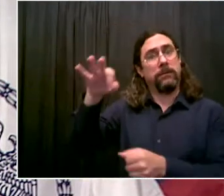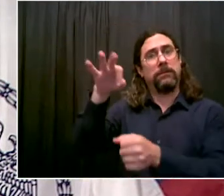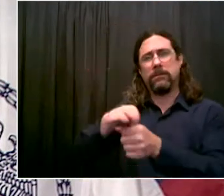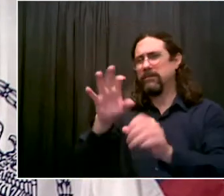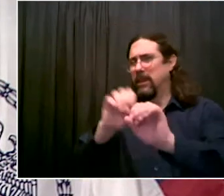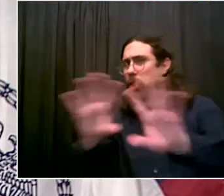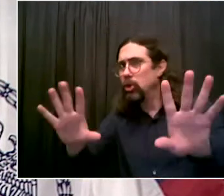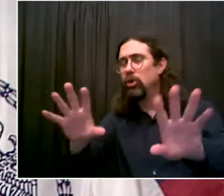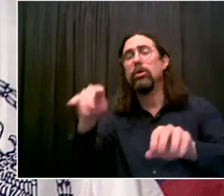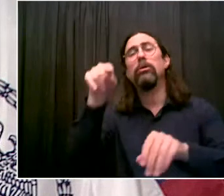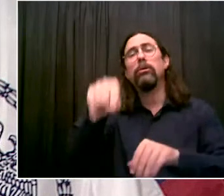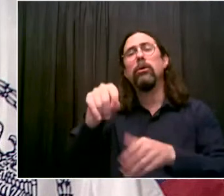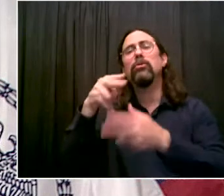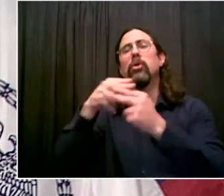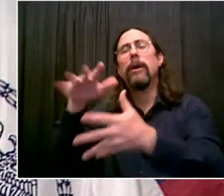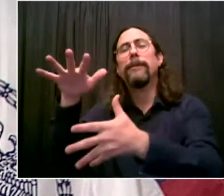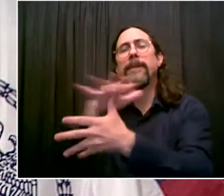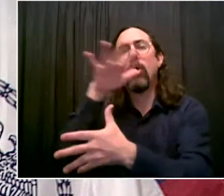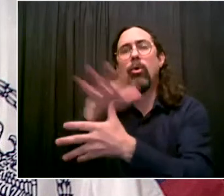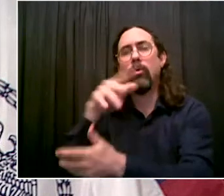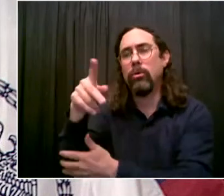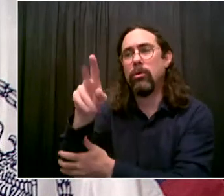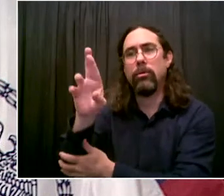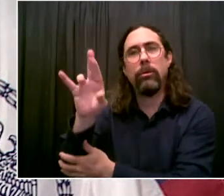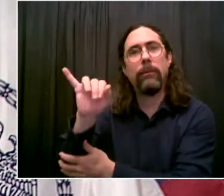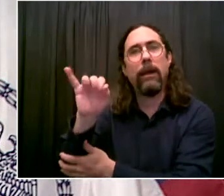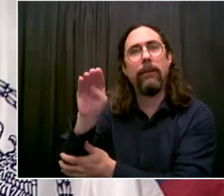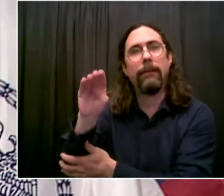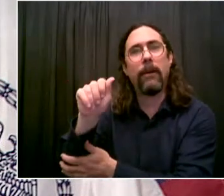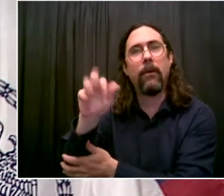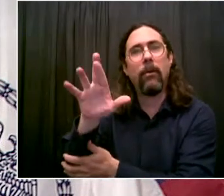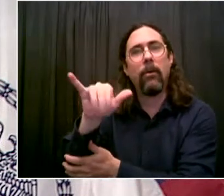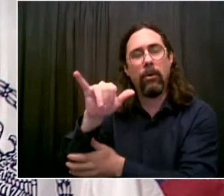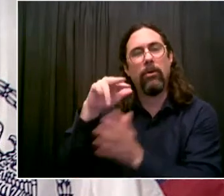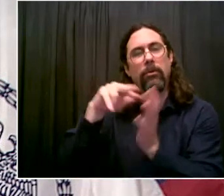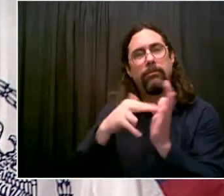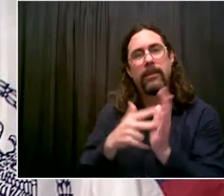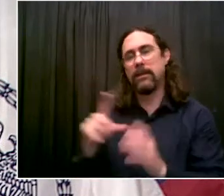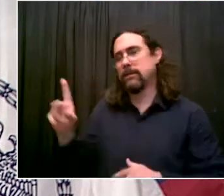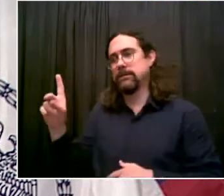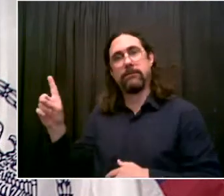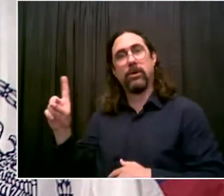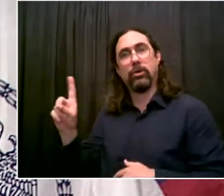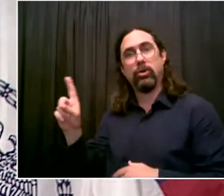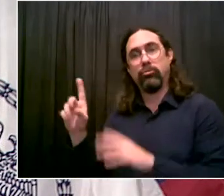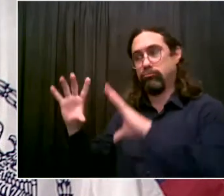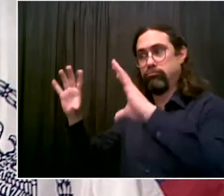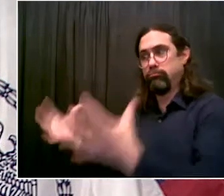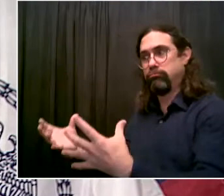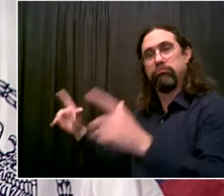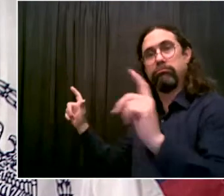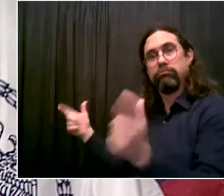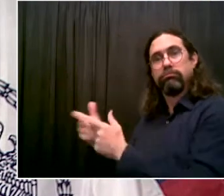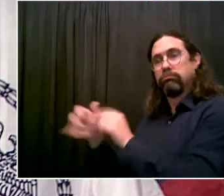WITH WHOEVER